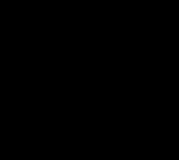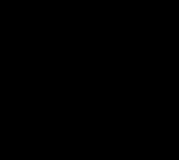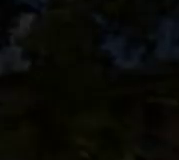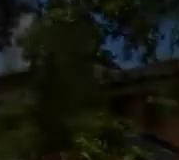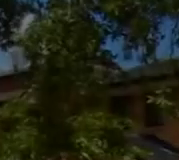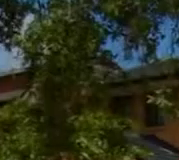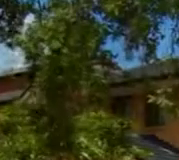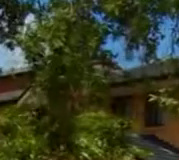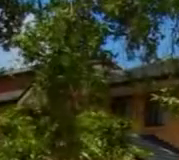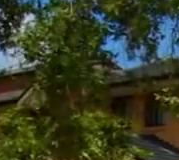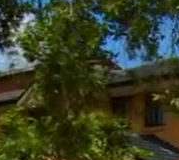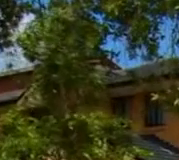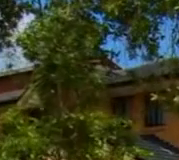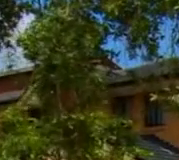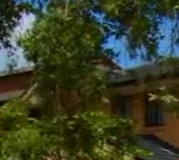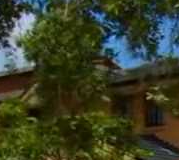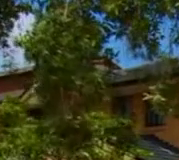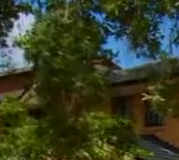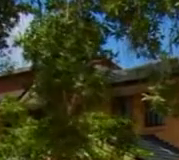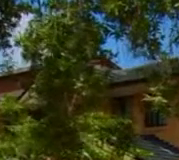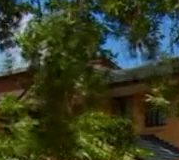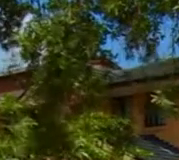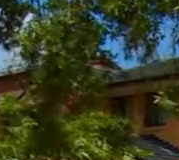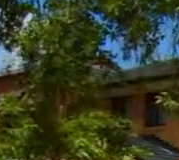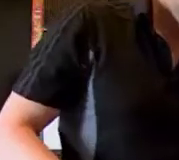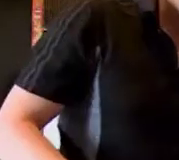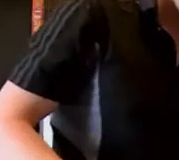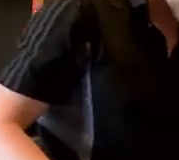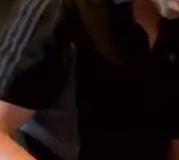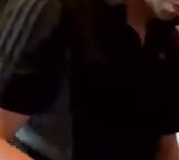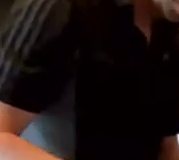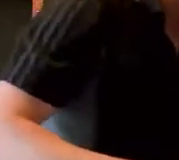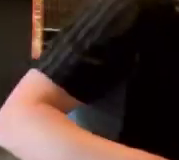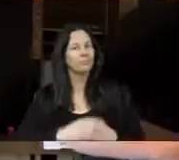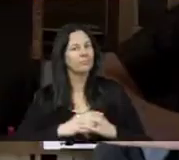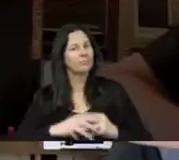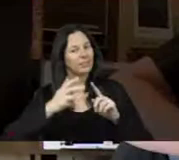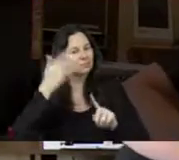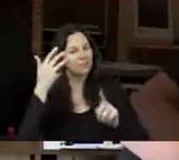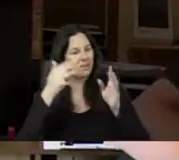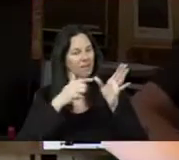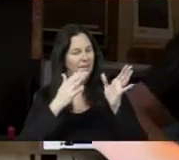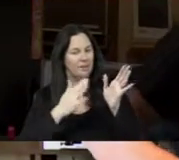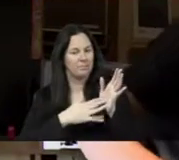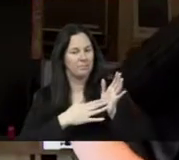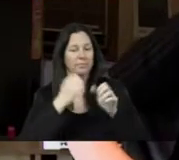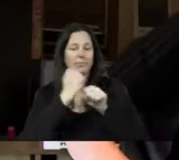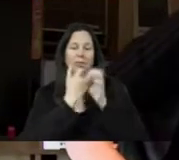Put 'em in separately, yeah. The vouchers. It's 9am, and Greg Killeen's carer